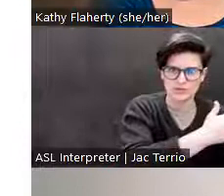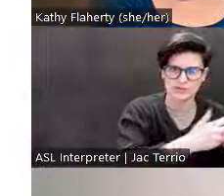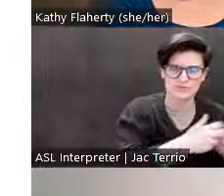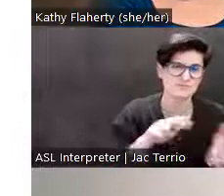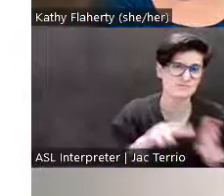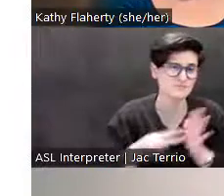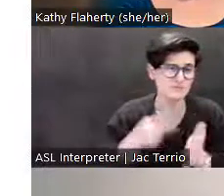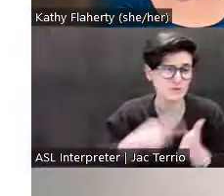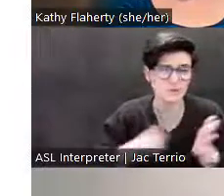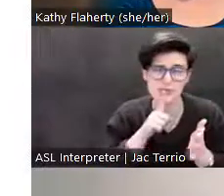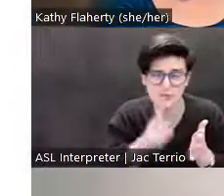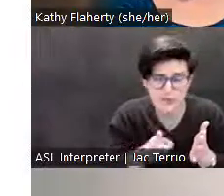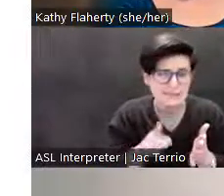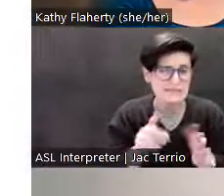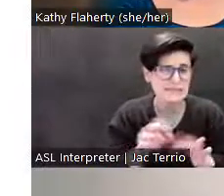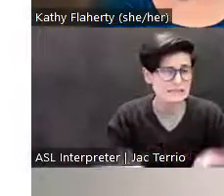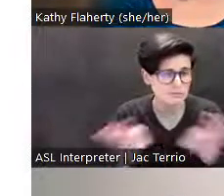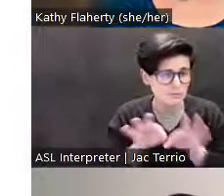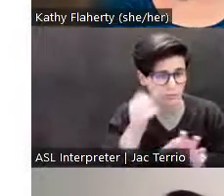understand here is that an employer cannot say